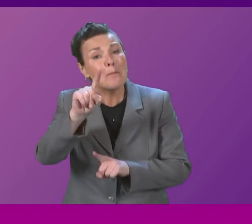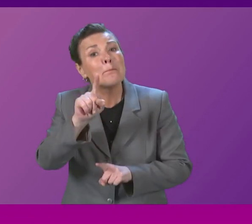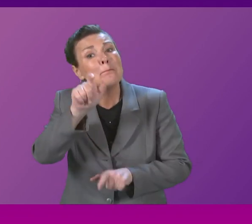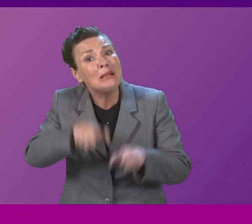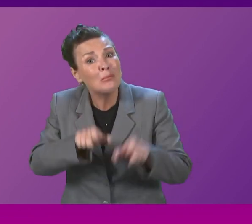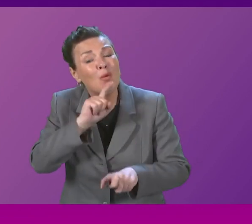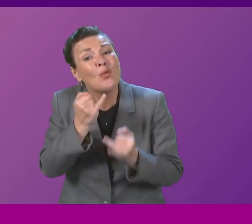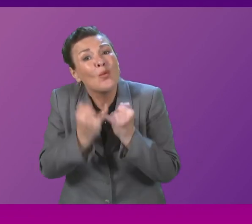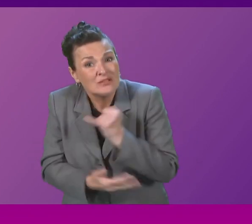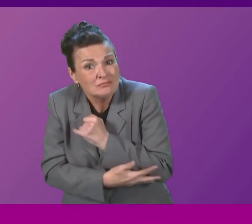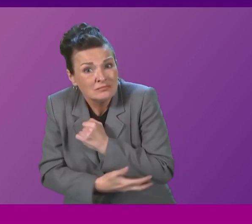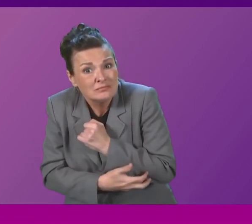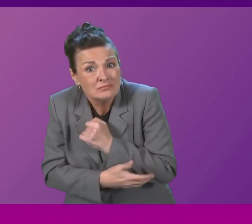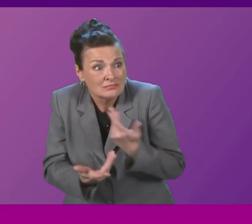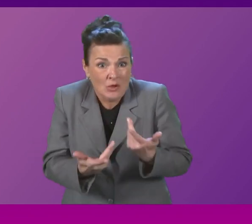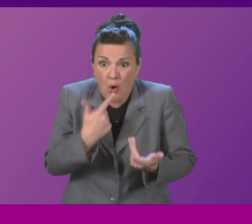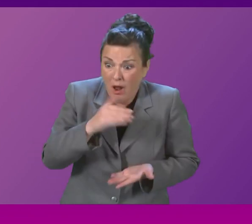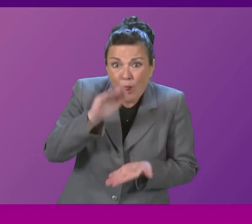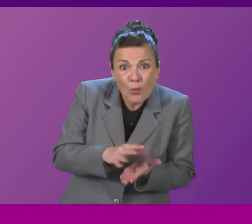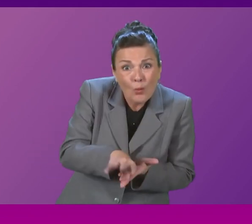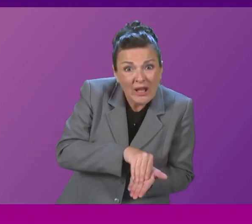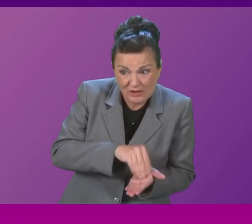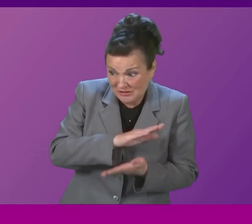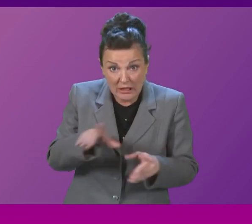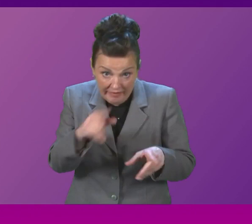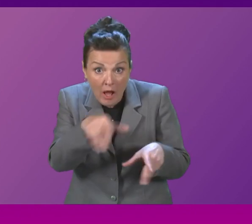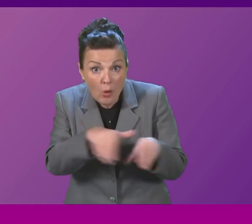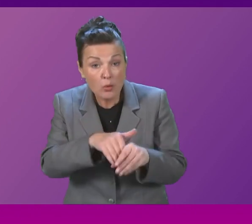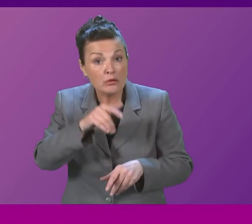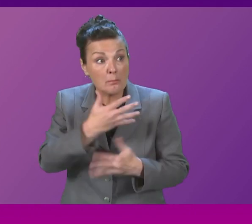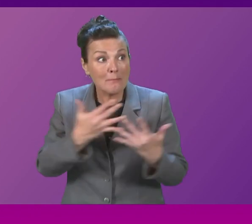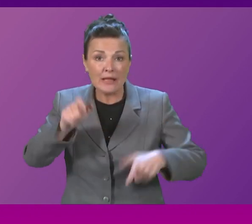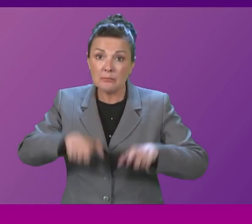That includes many who work in our social care sector, but the First Minister is asking